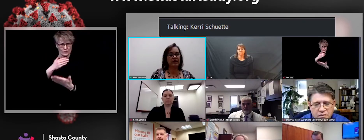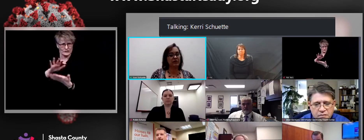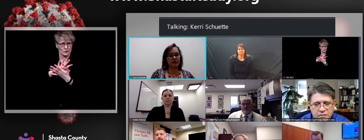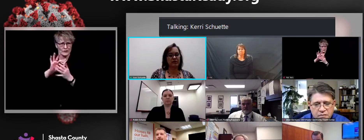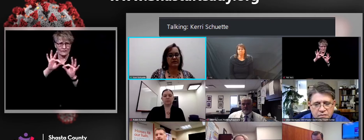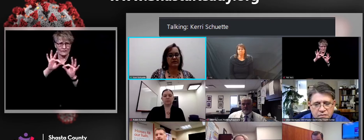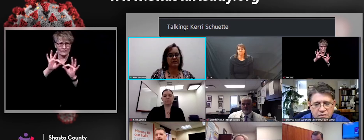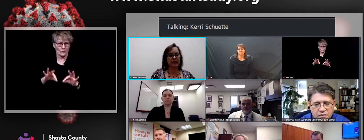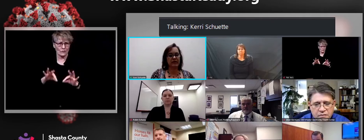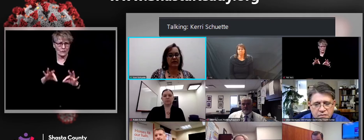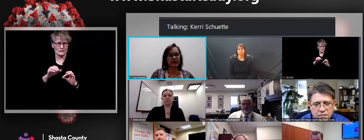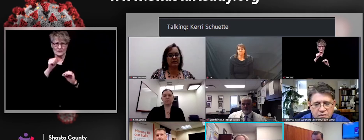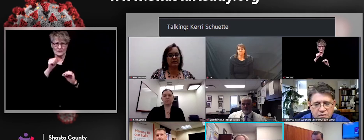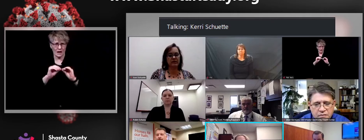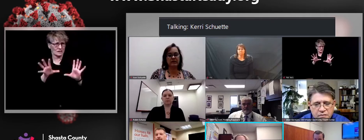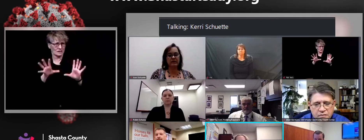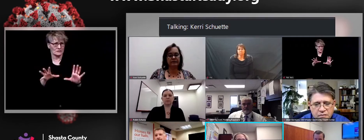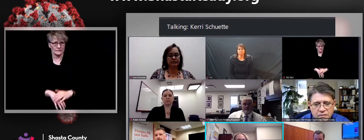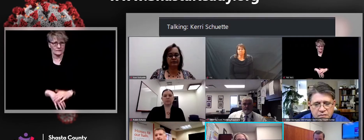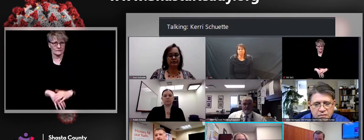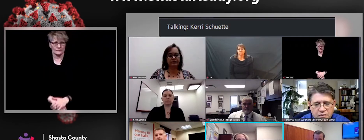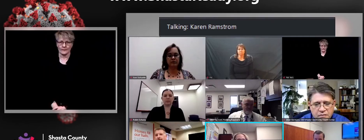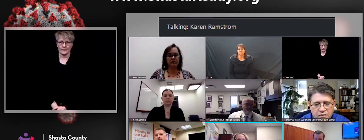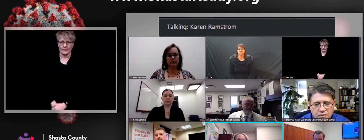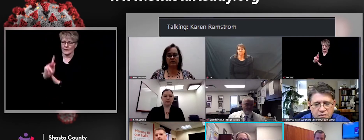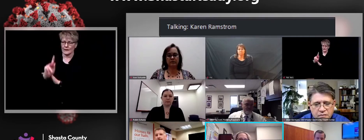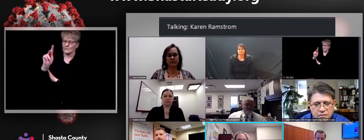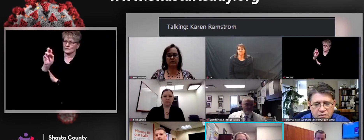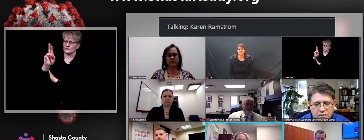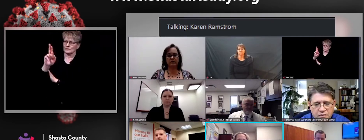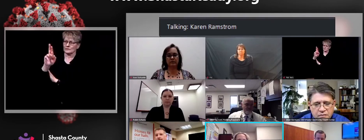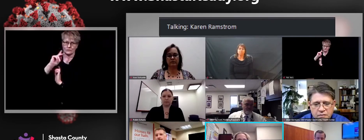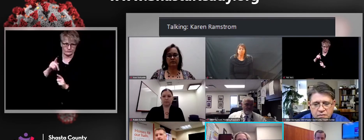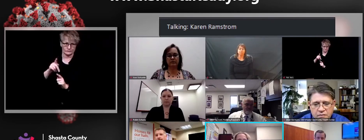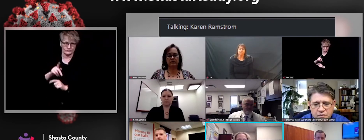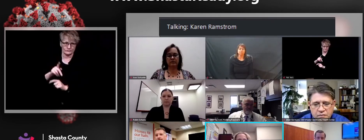Karen, did you want to address that? Yeah, I just wanted to say that much